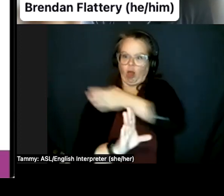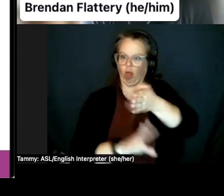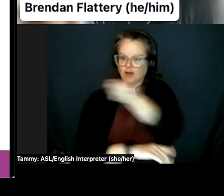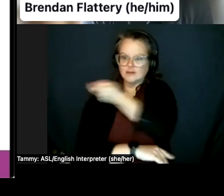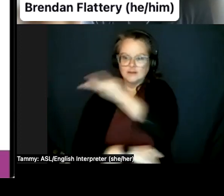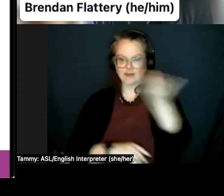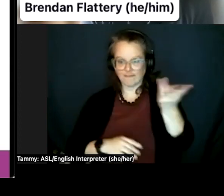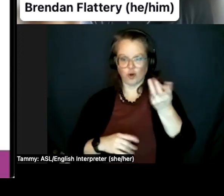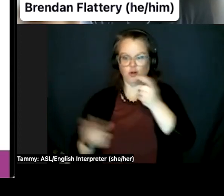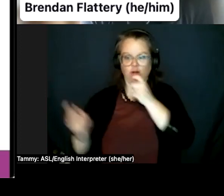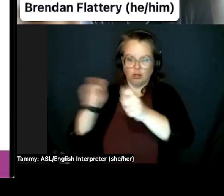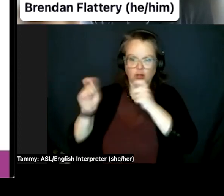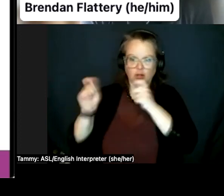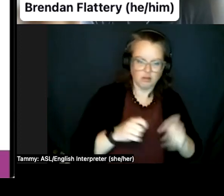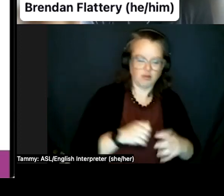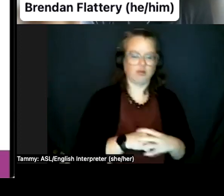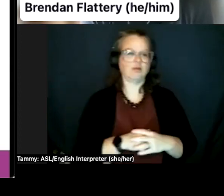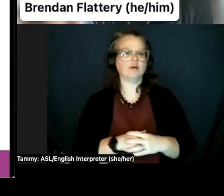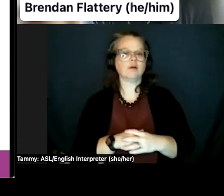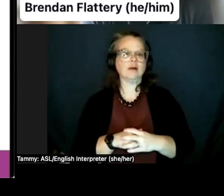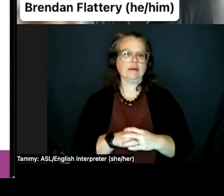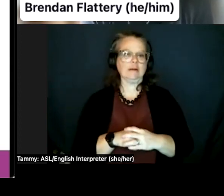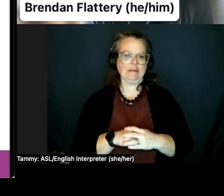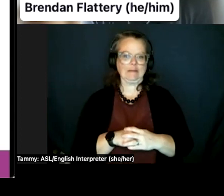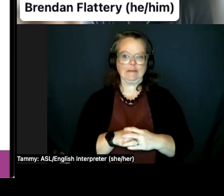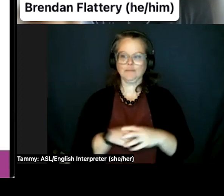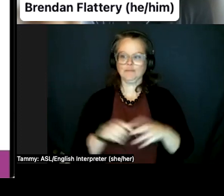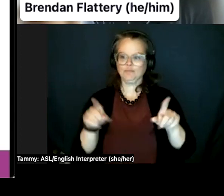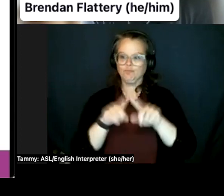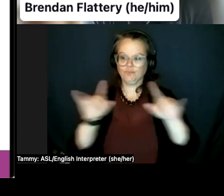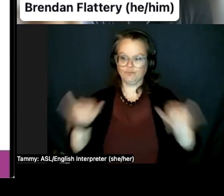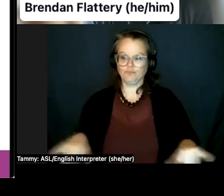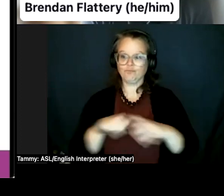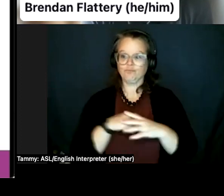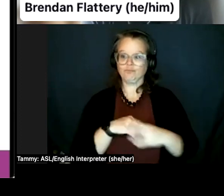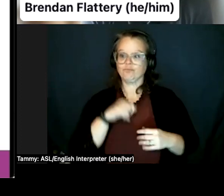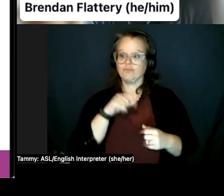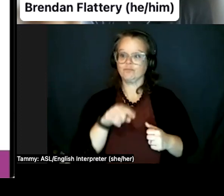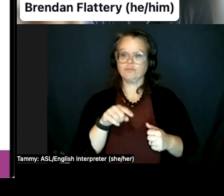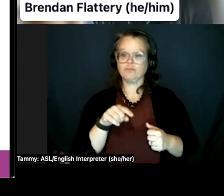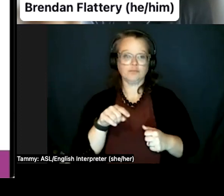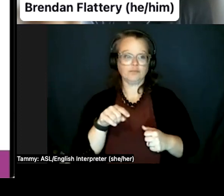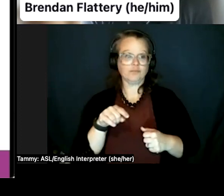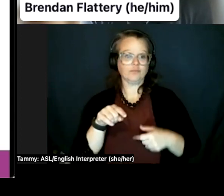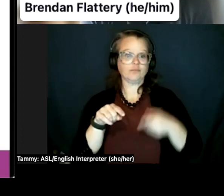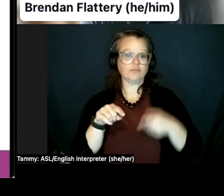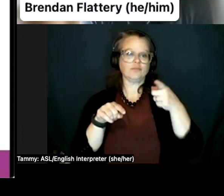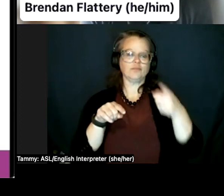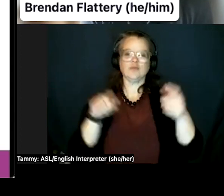you can pin things to the apps themselves, you can pin, I believe up to 13 different files. And this